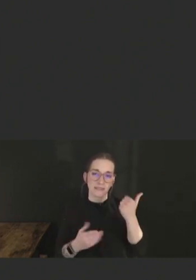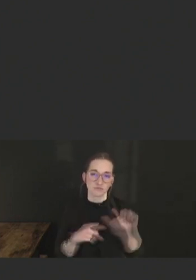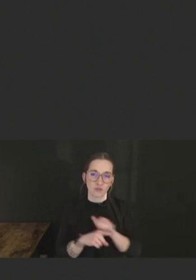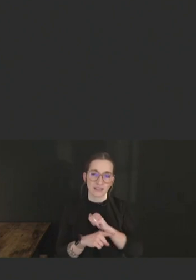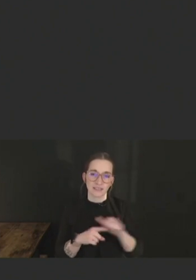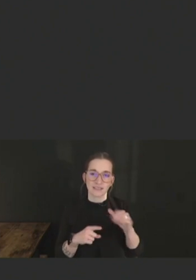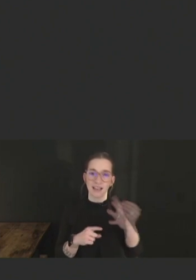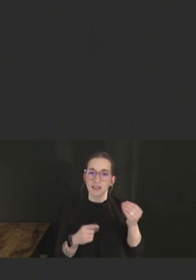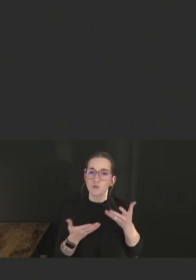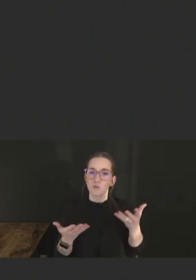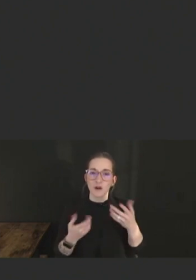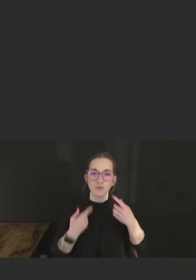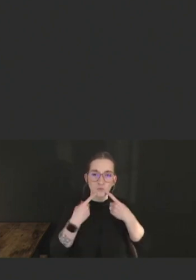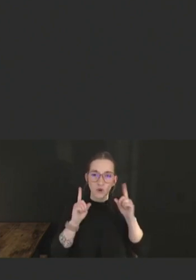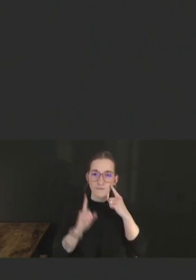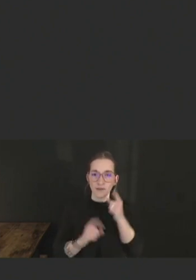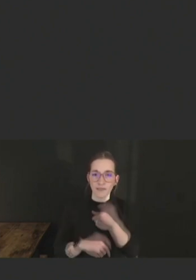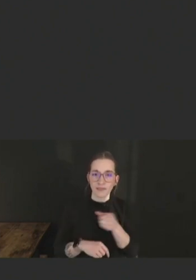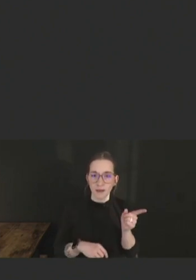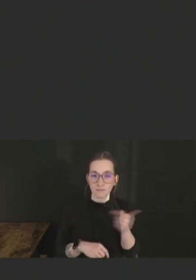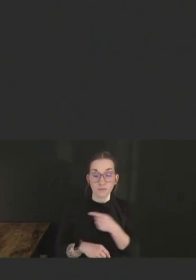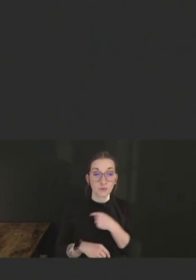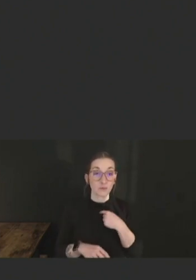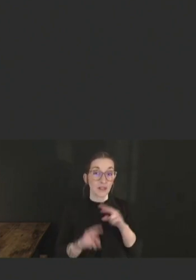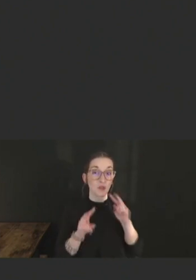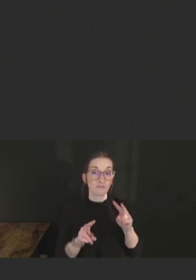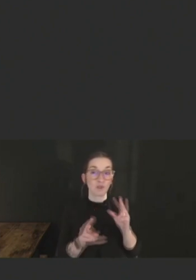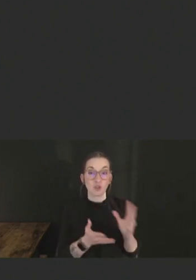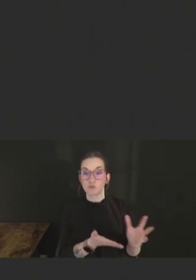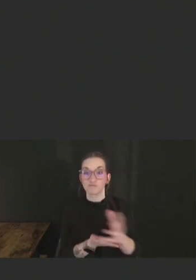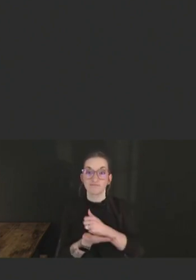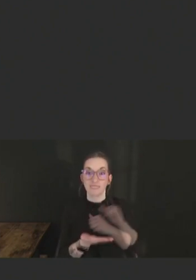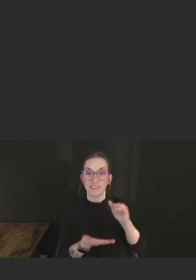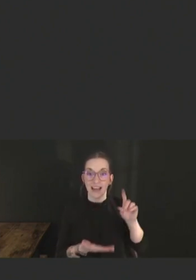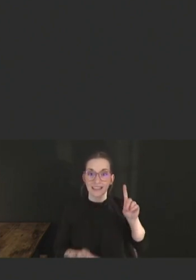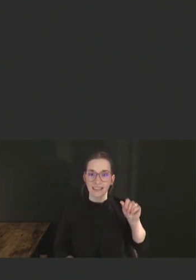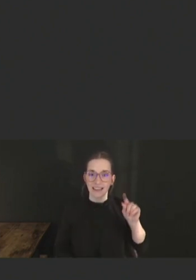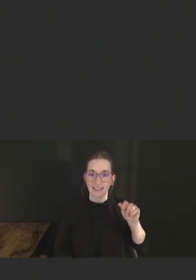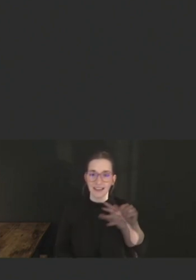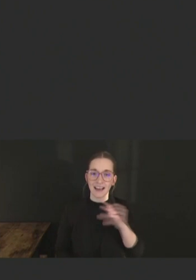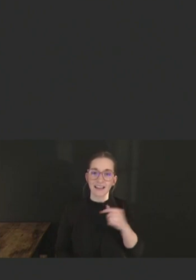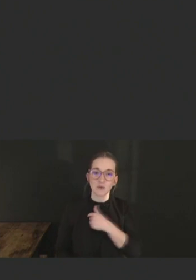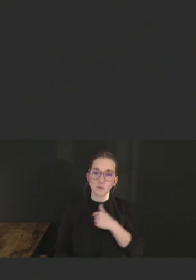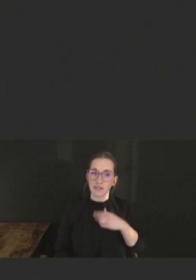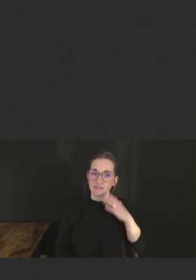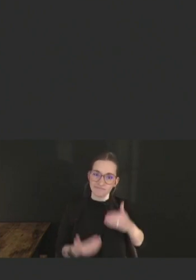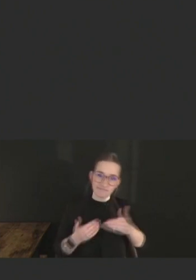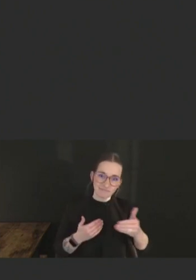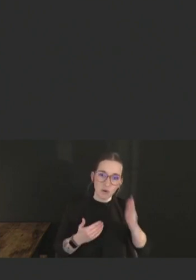So we look forward to getting that data and we'll definitely share it as we have that